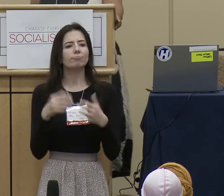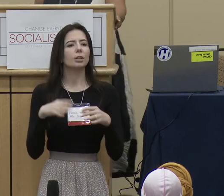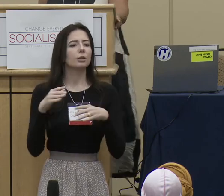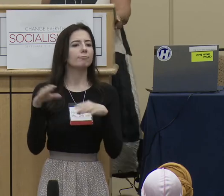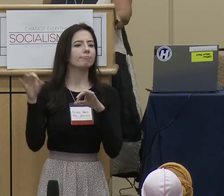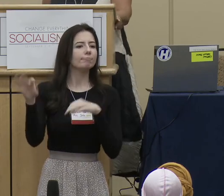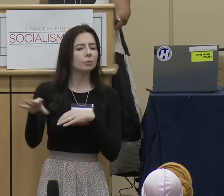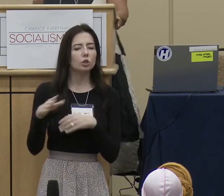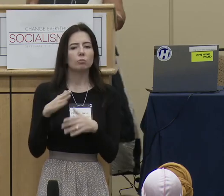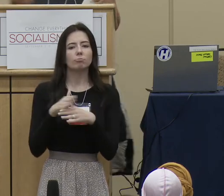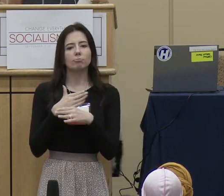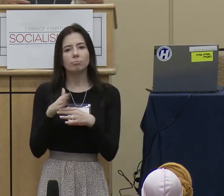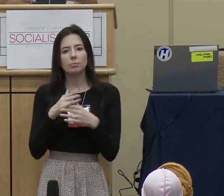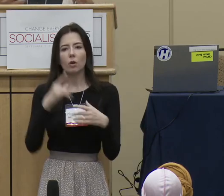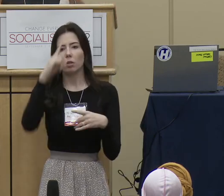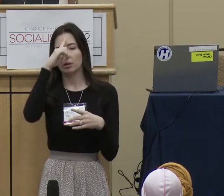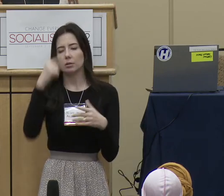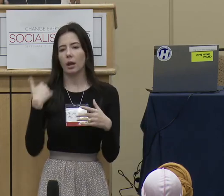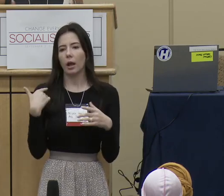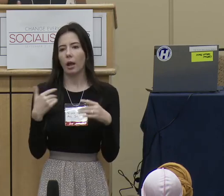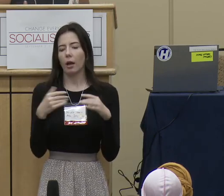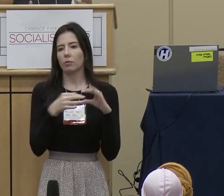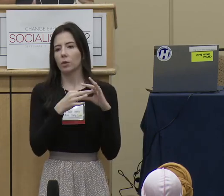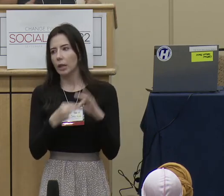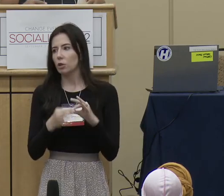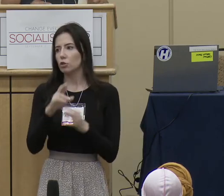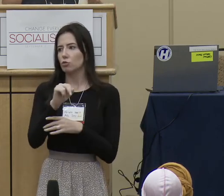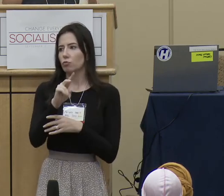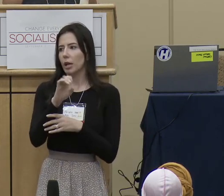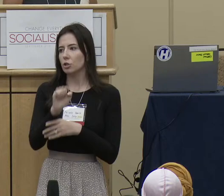But since this is a conference on socialism, I want to say some of my thoughts that I'm working out in the book about